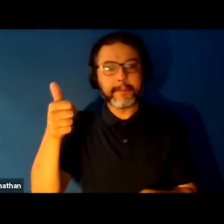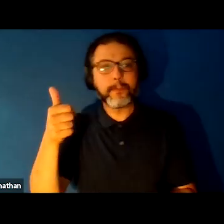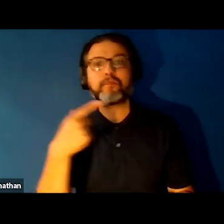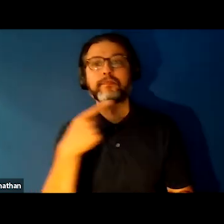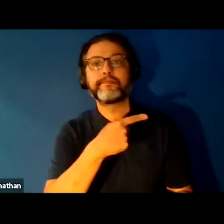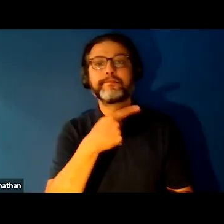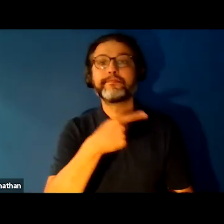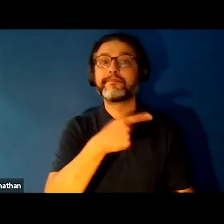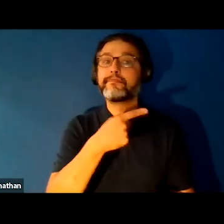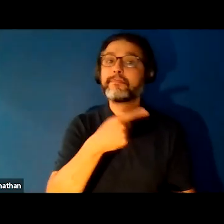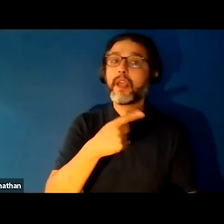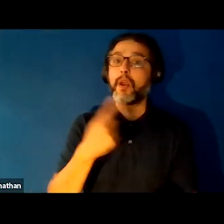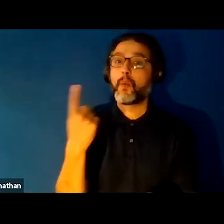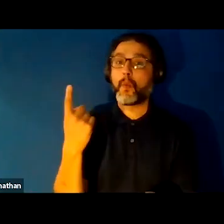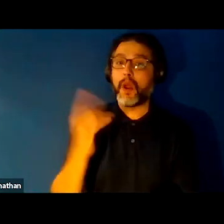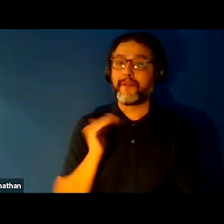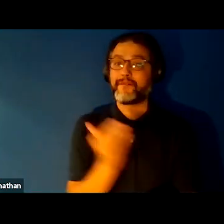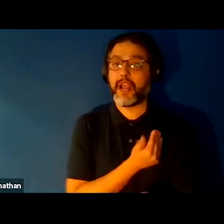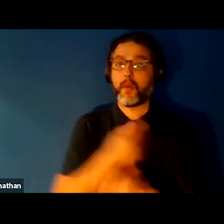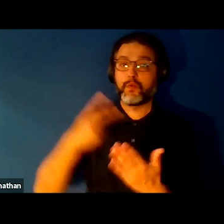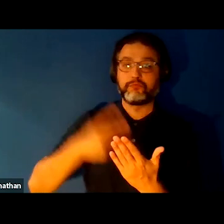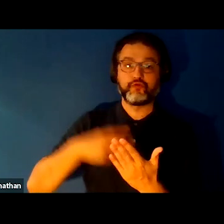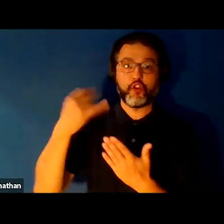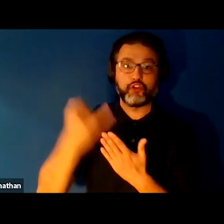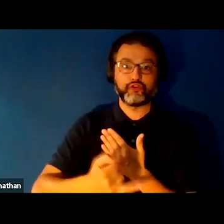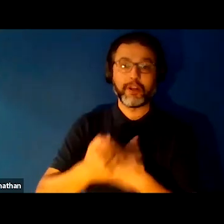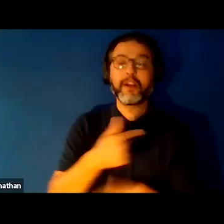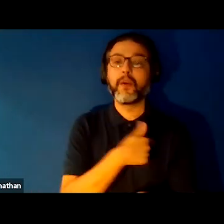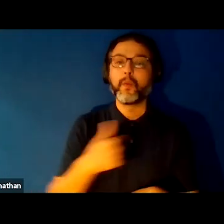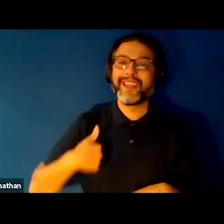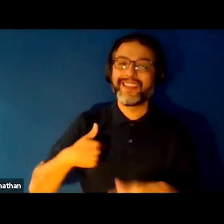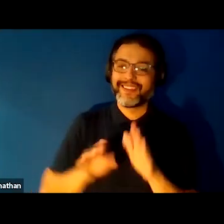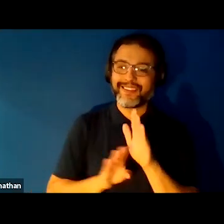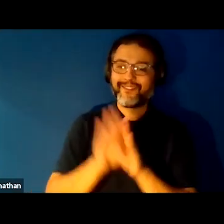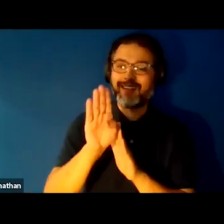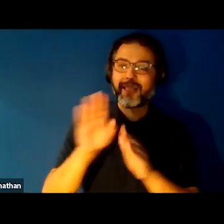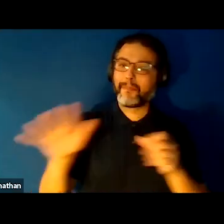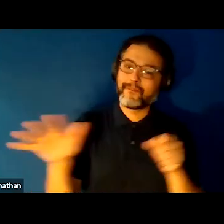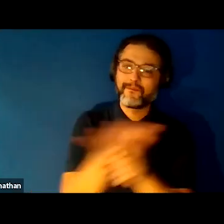And so what we did for one of our later projects was we actually developed full-classroom environments.